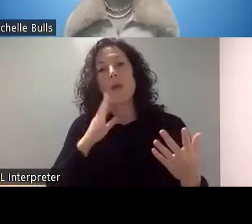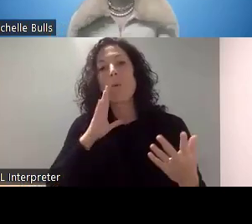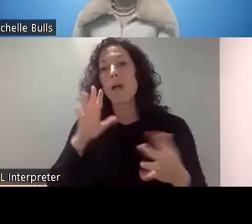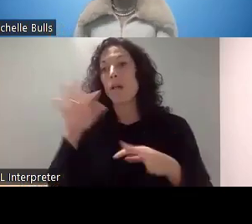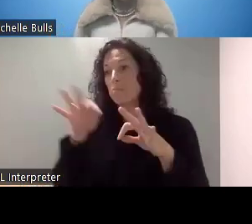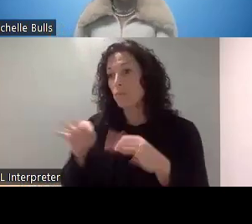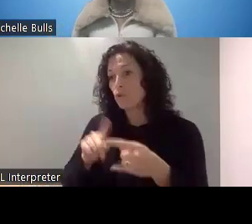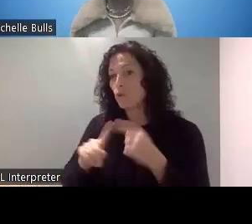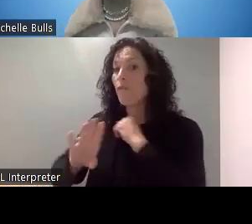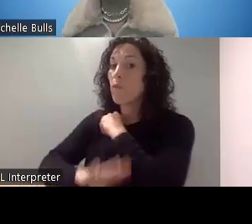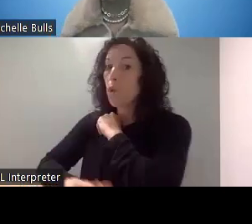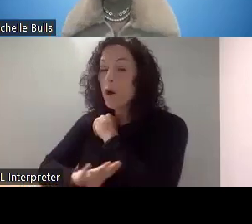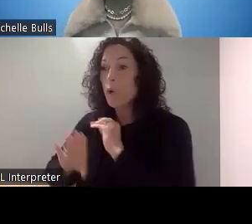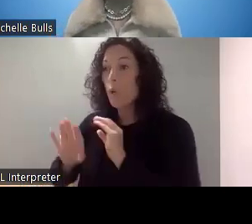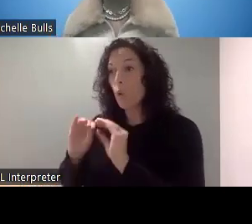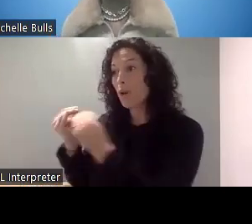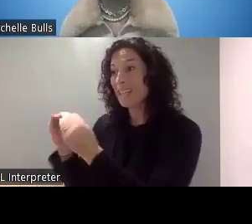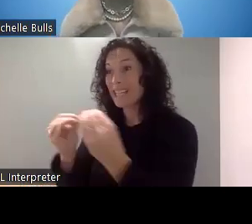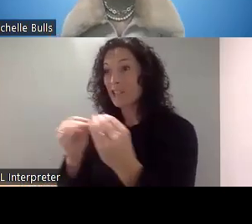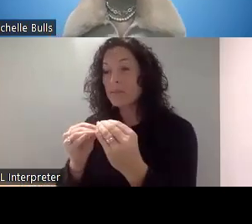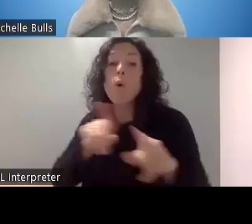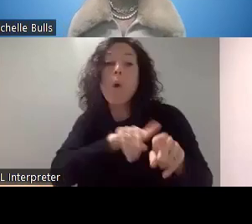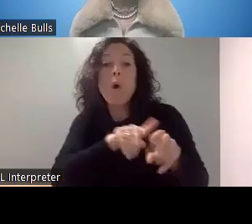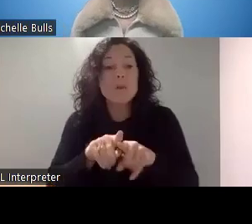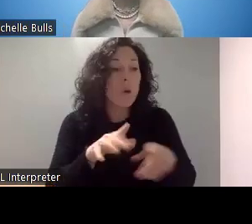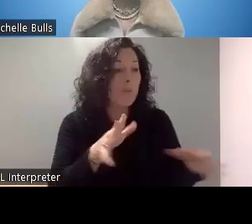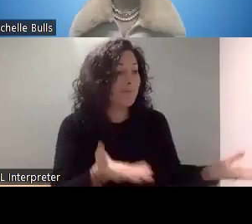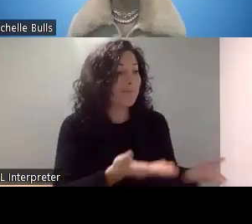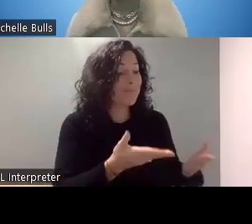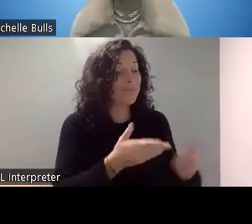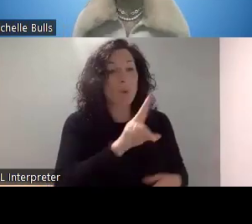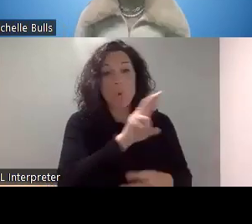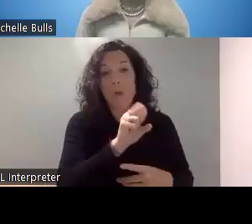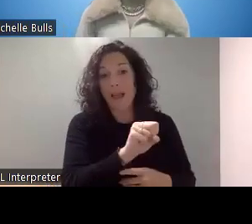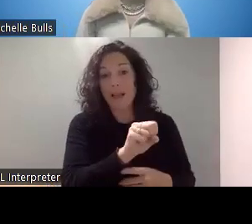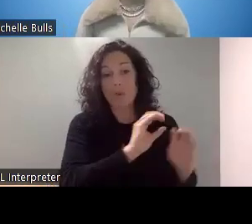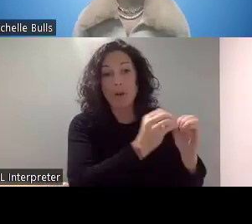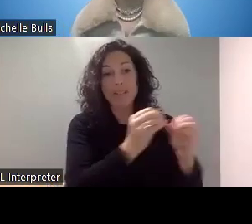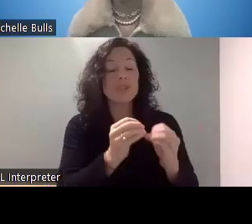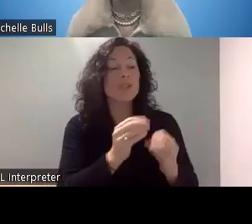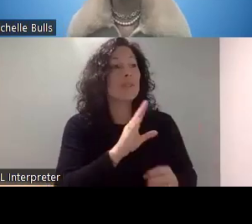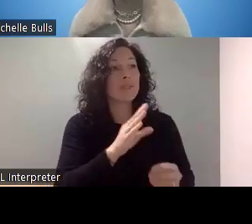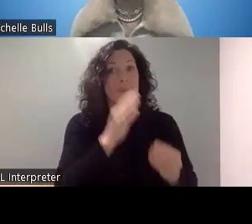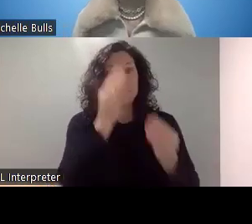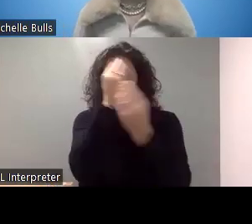but we also tell our domestic organizations, start early. It can take up to 6 weeks